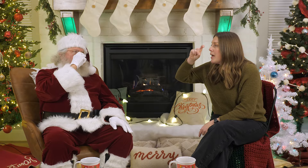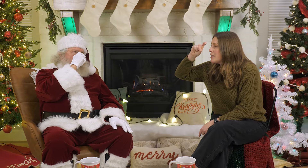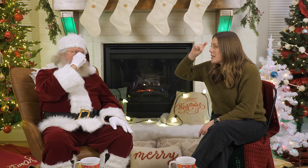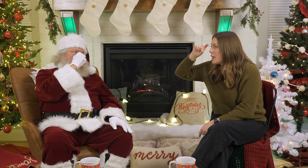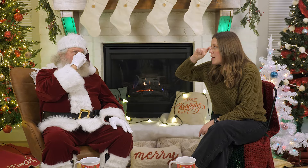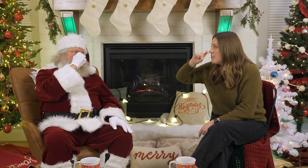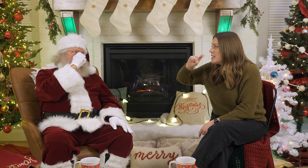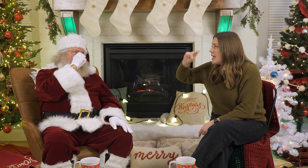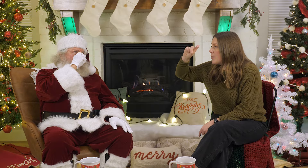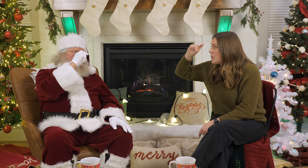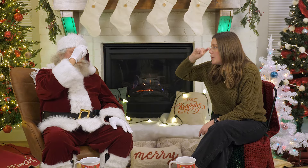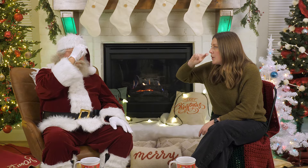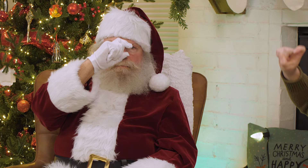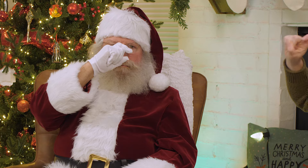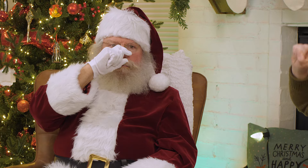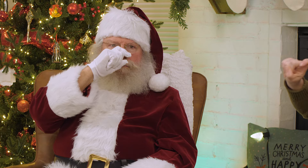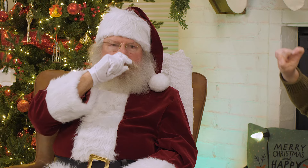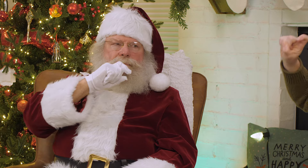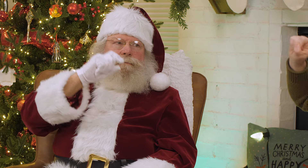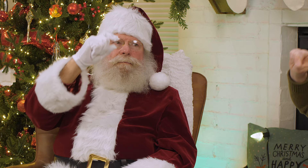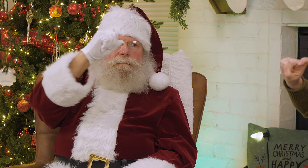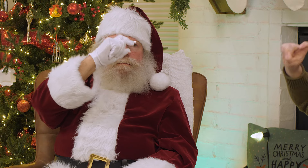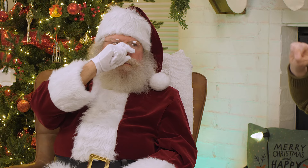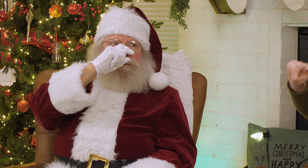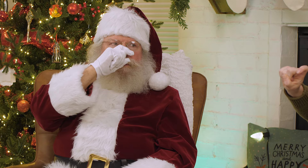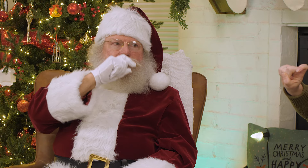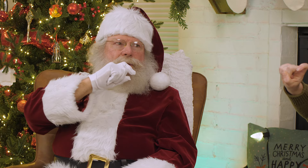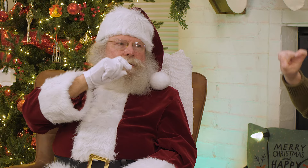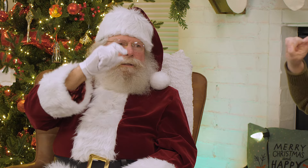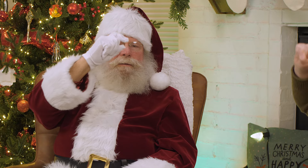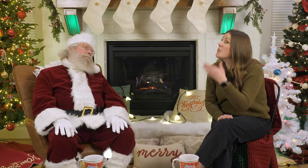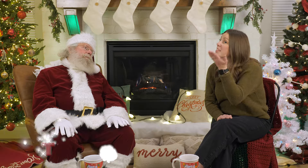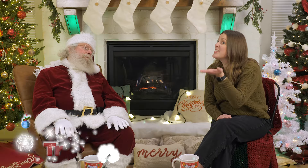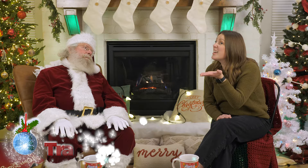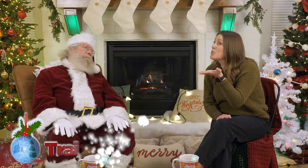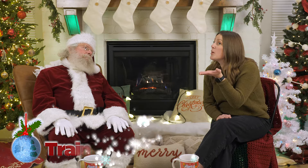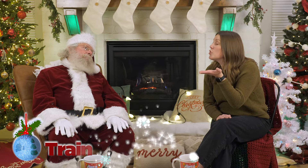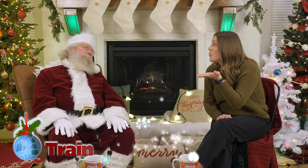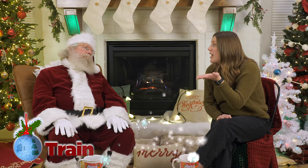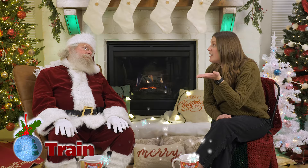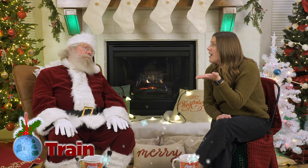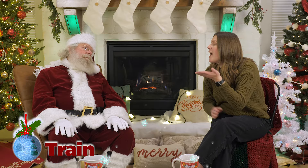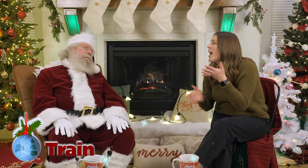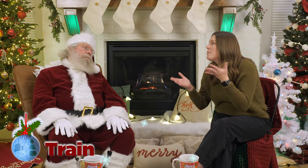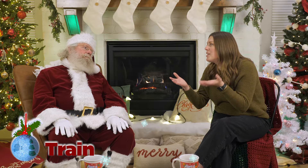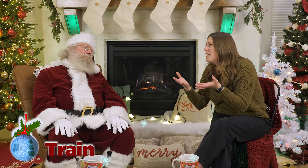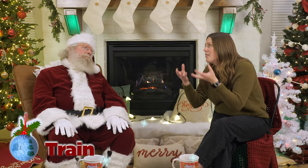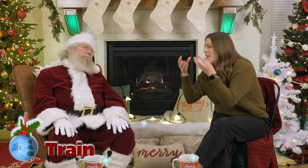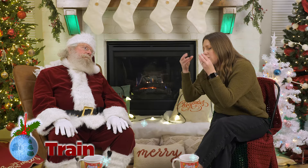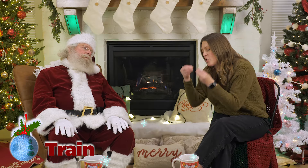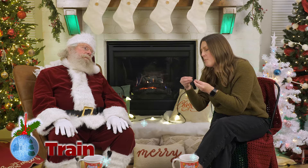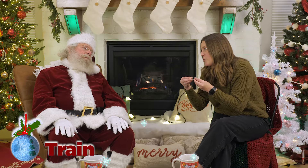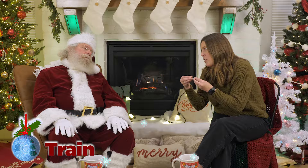and it's going to come down. Doll, Doll, this next one, train I'm thinking of like the small train.